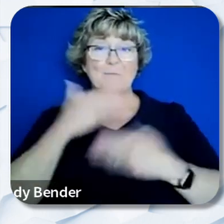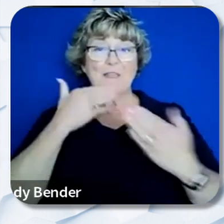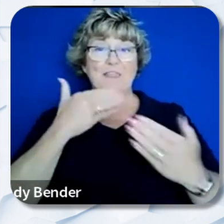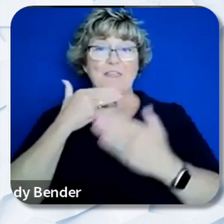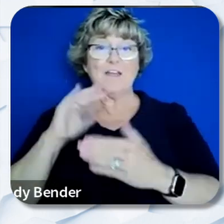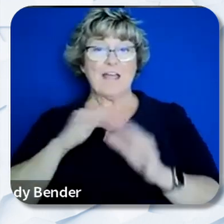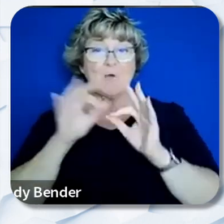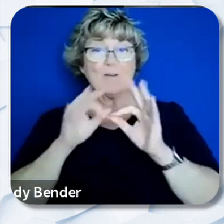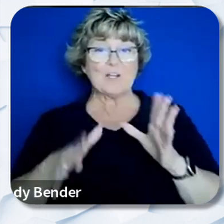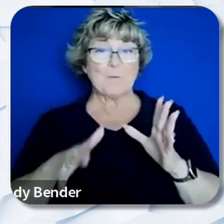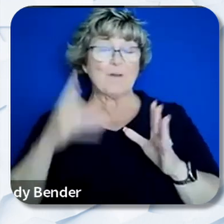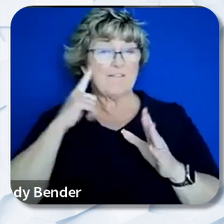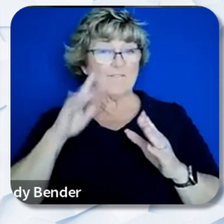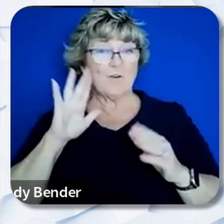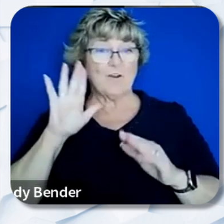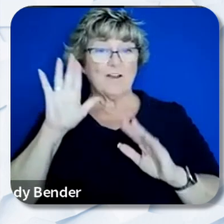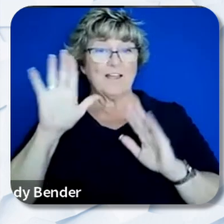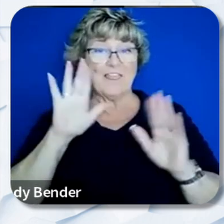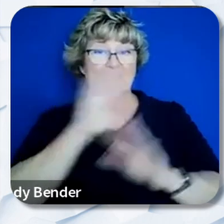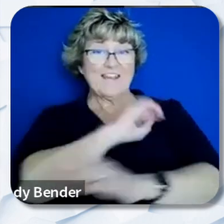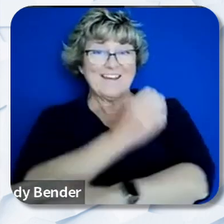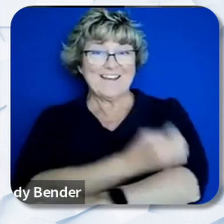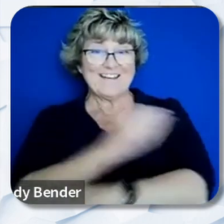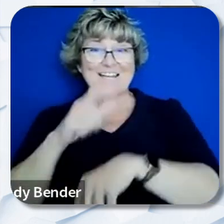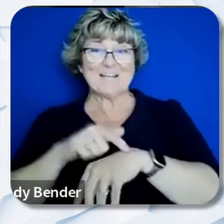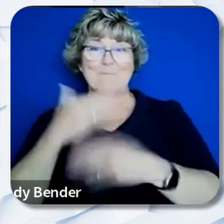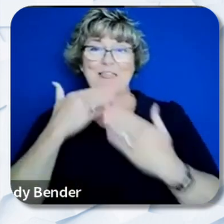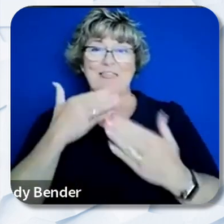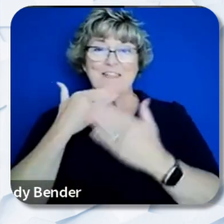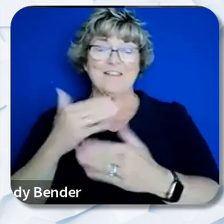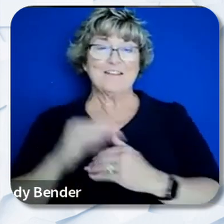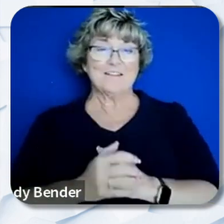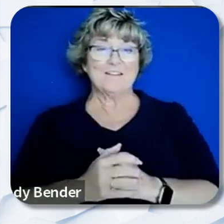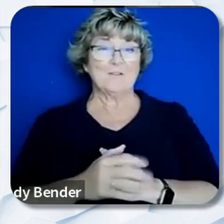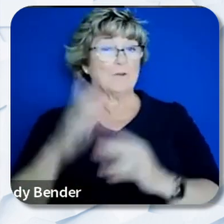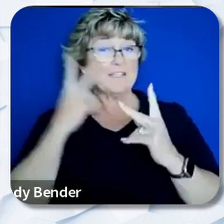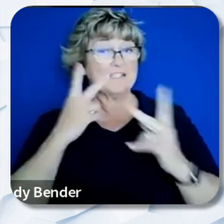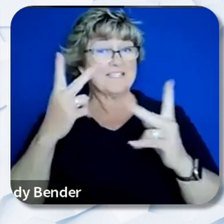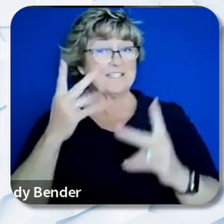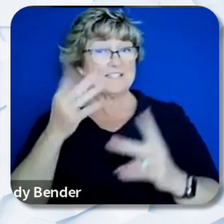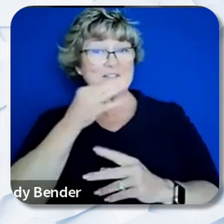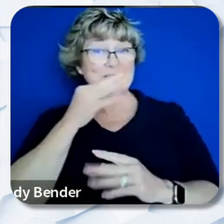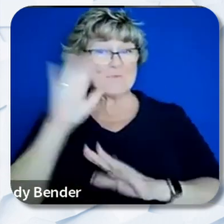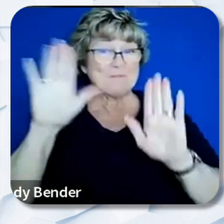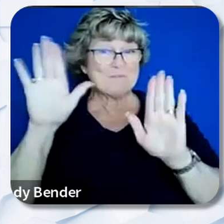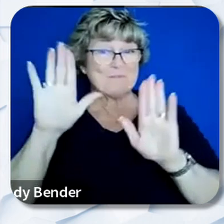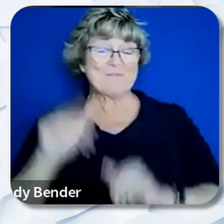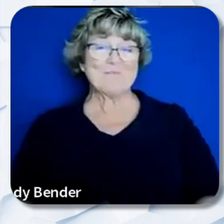our interpreters for their energy and time. We appreciate that, and we will see you all soon. Bye.